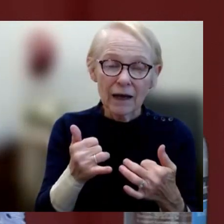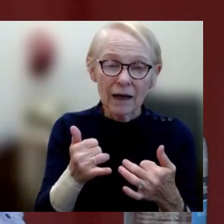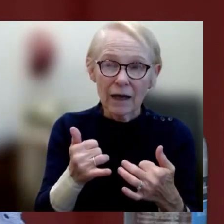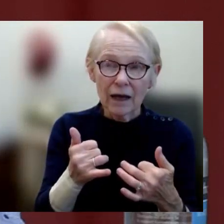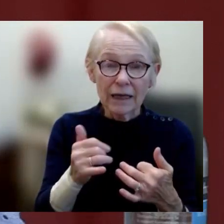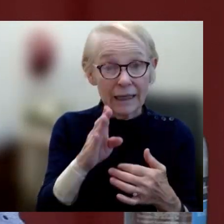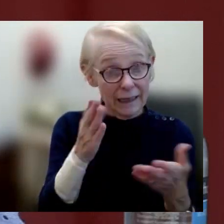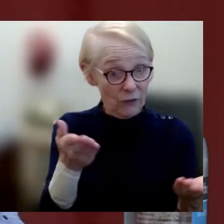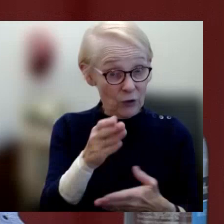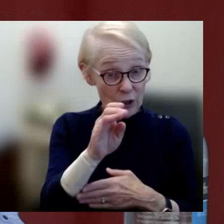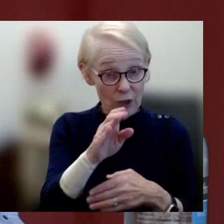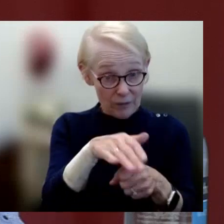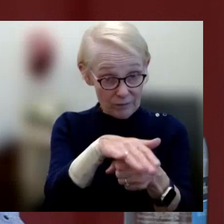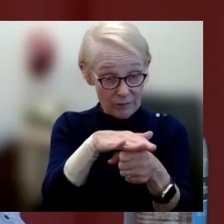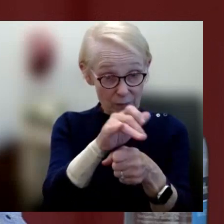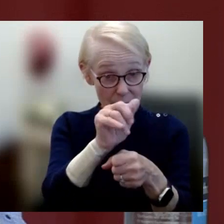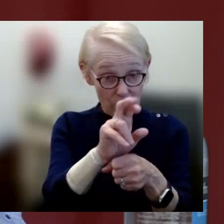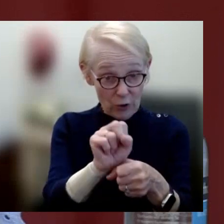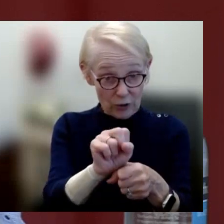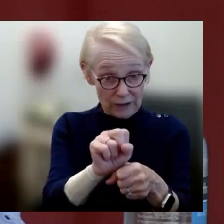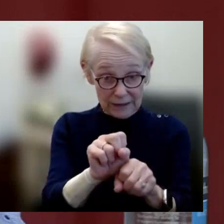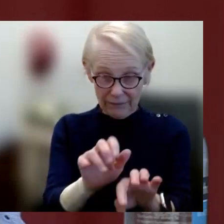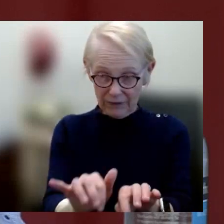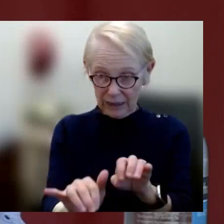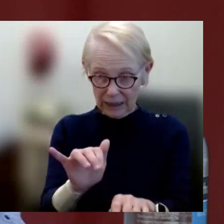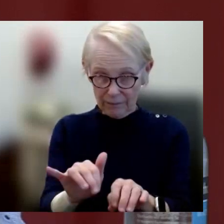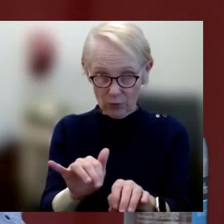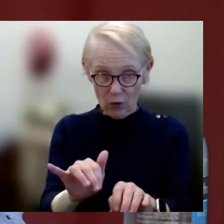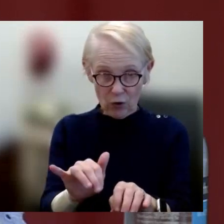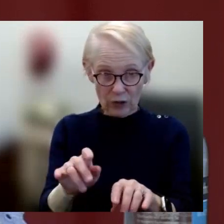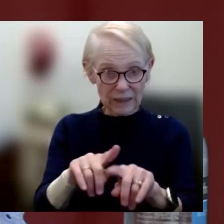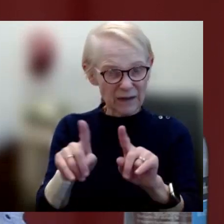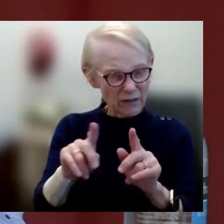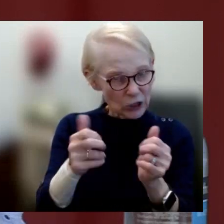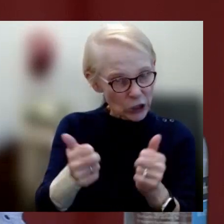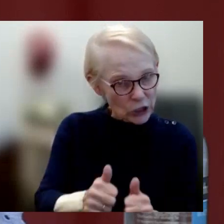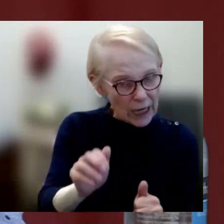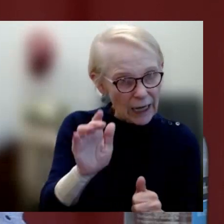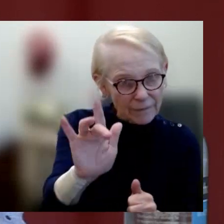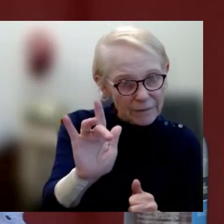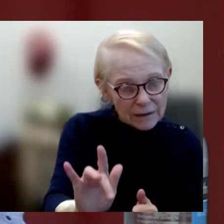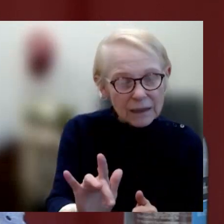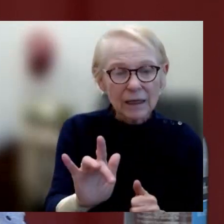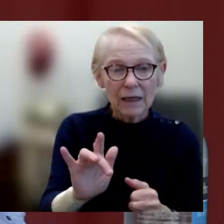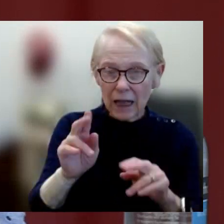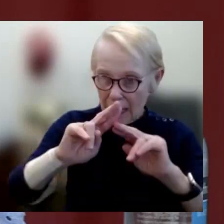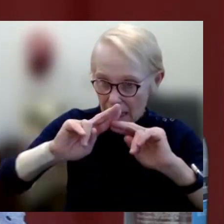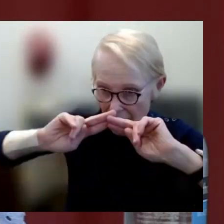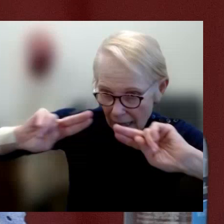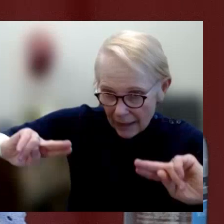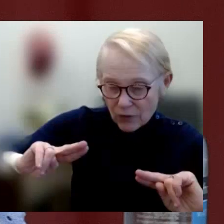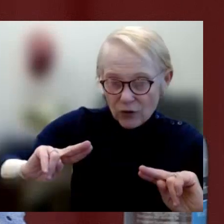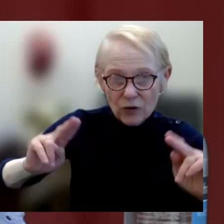they have a tactical keyboard buttons of different shapes labels in Braille headphone jack dual